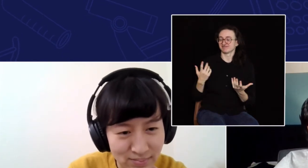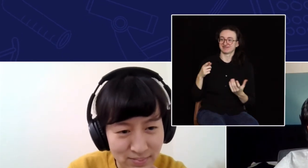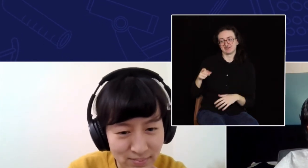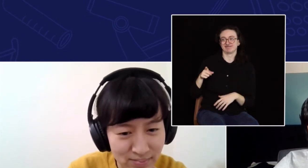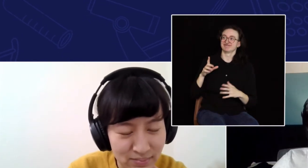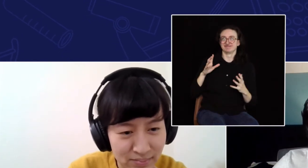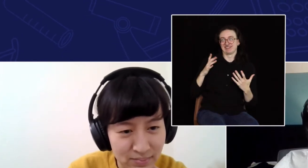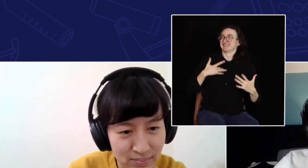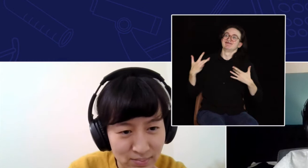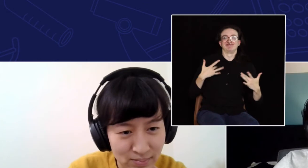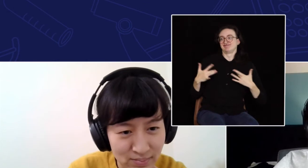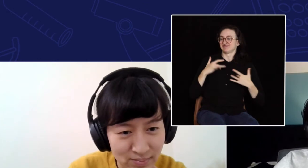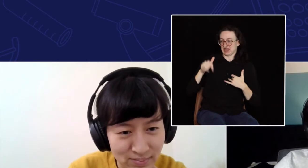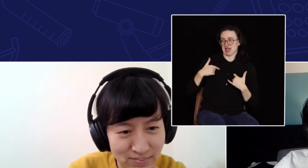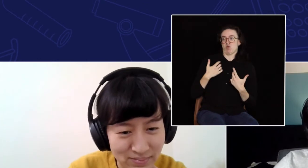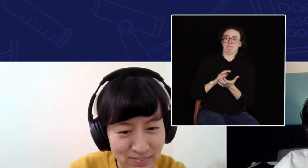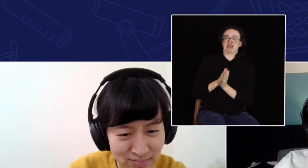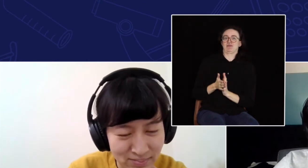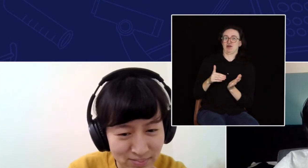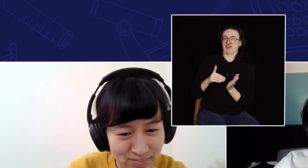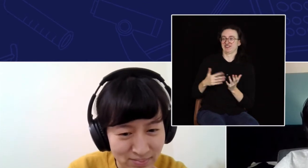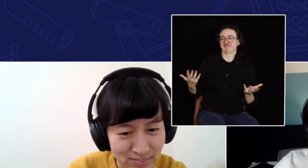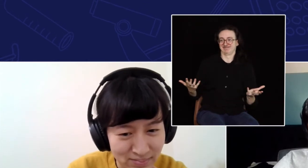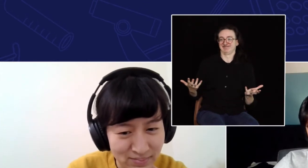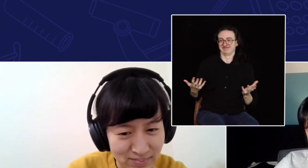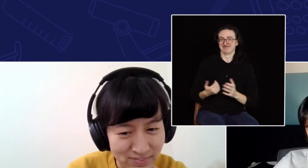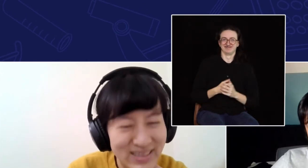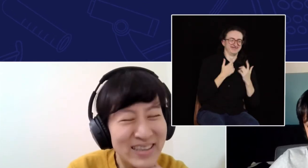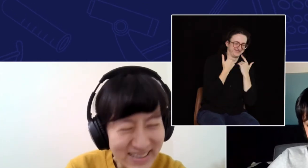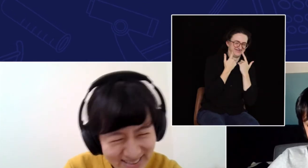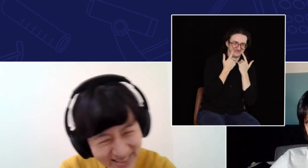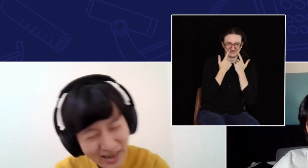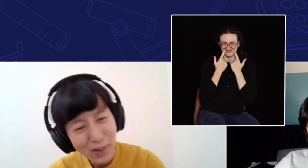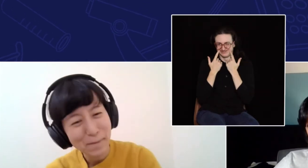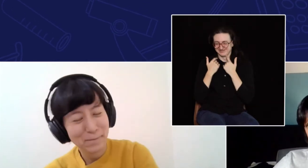Of course, he loves the idea that I want to be a doctor. [BOTH LAUGH]